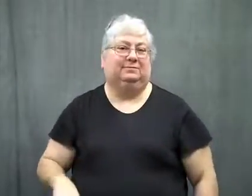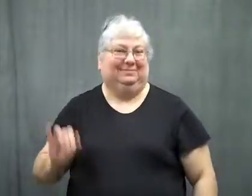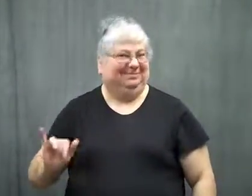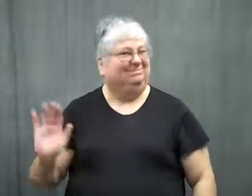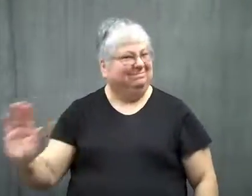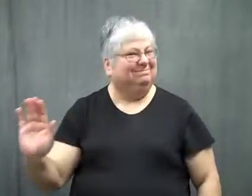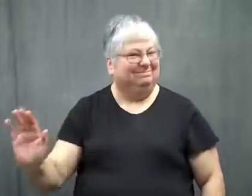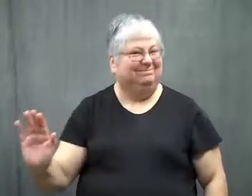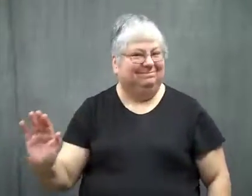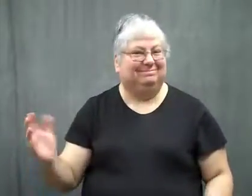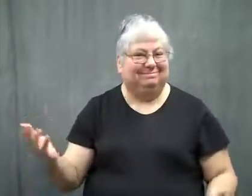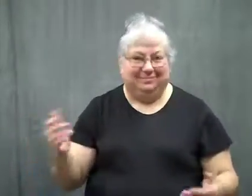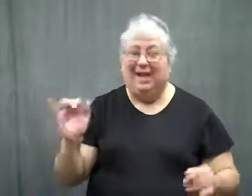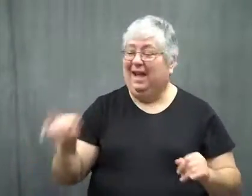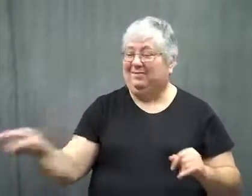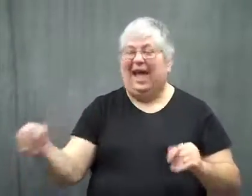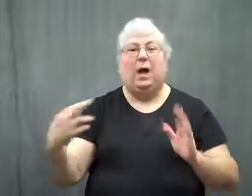That's the way it has been.